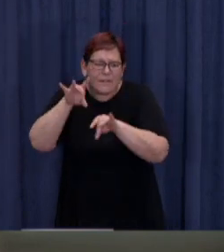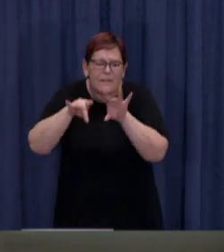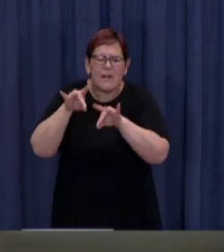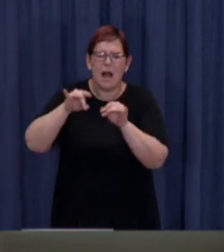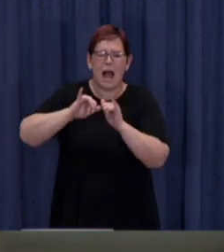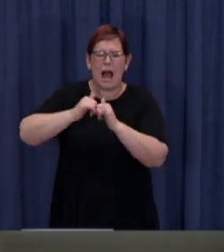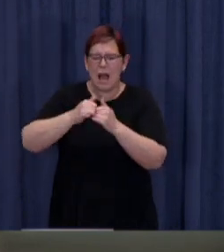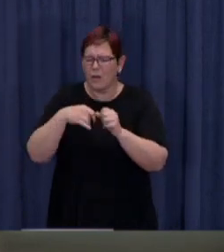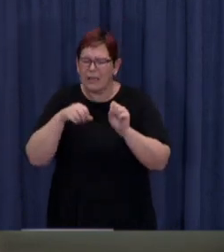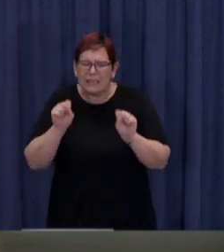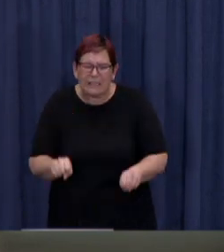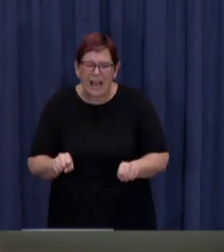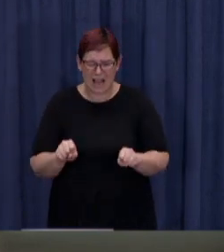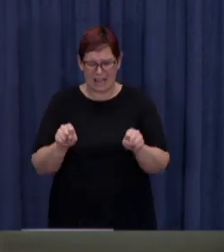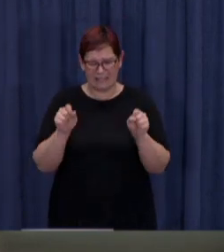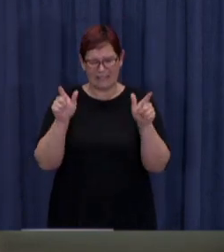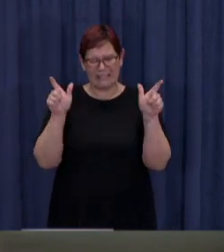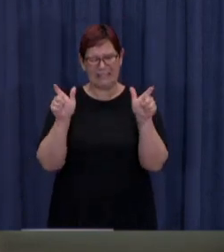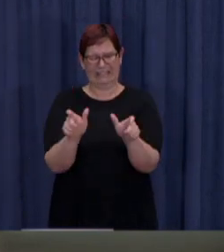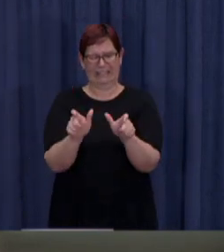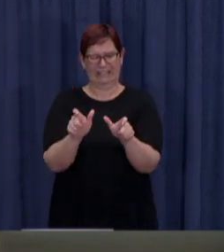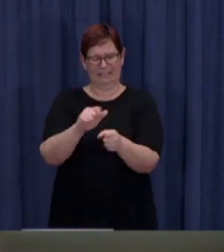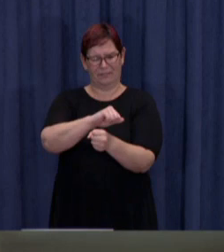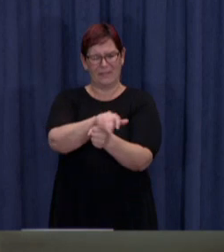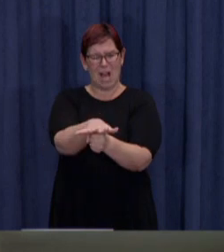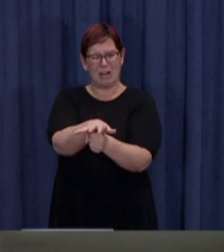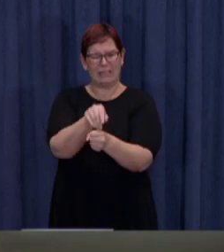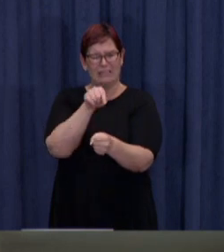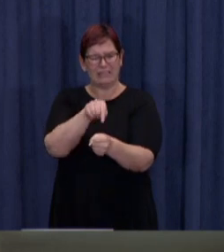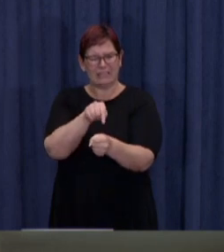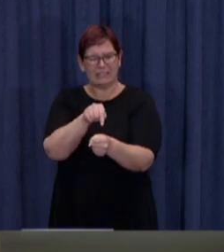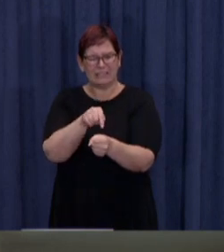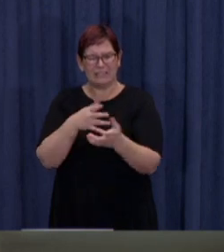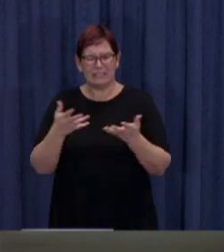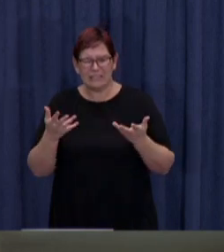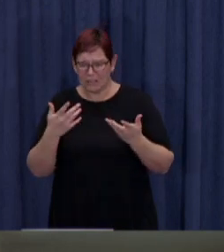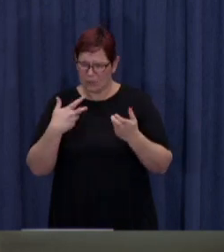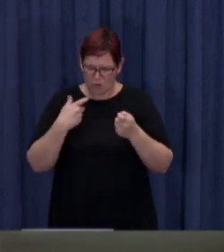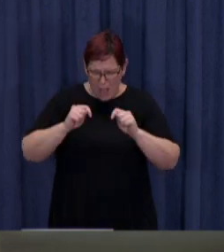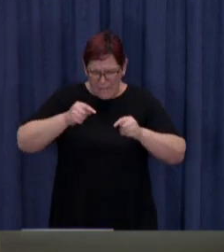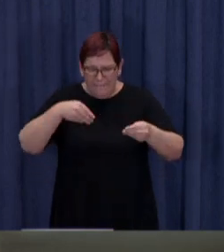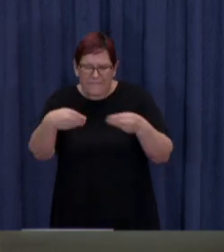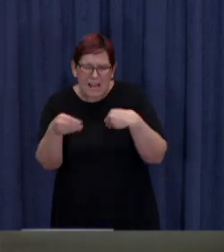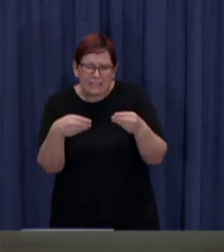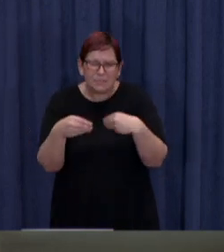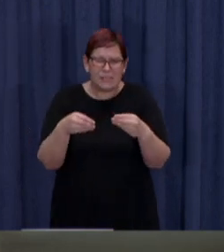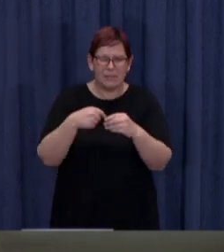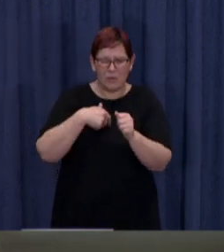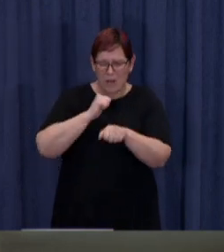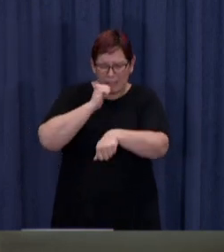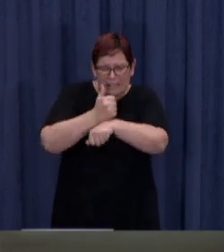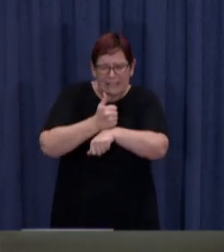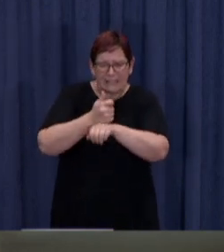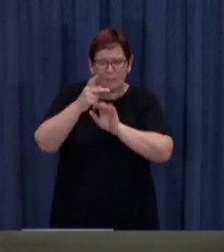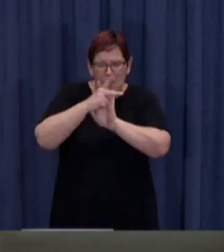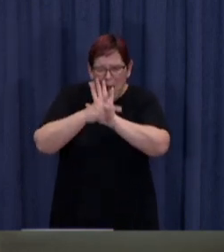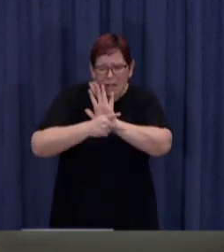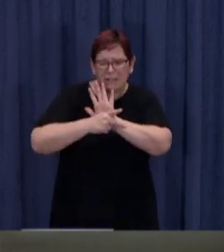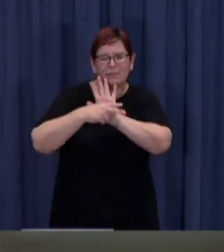things that for example the Chief Medical Officer herself or the Chief of Operations at the Emergency Center can't do and so there